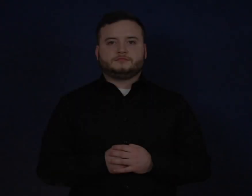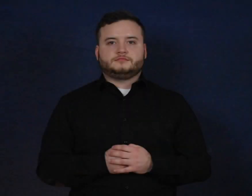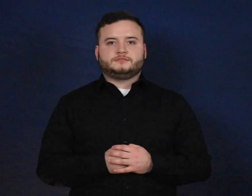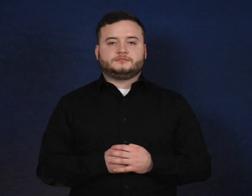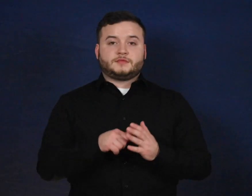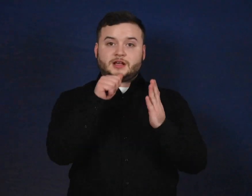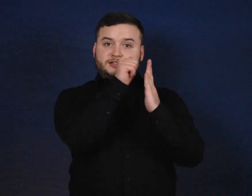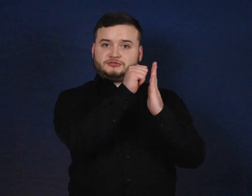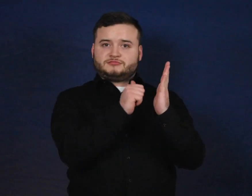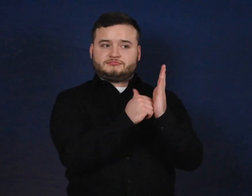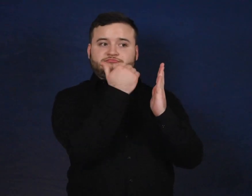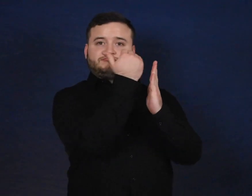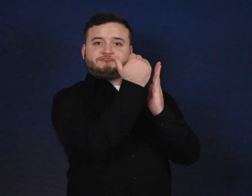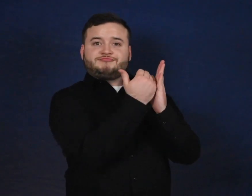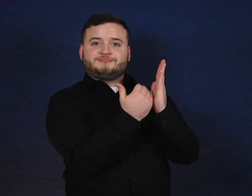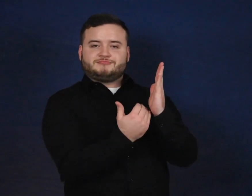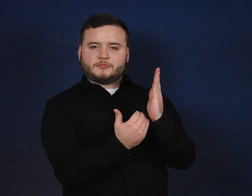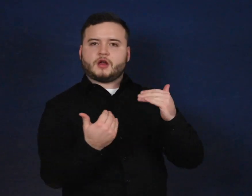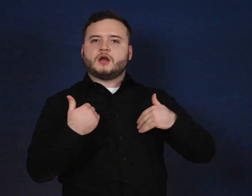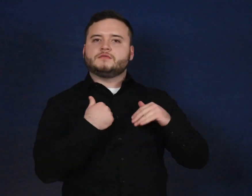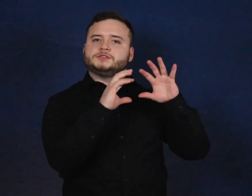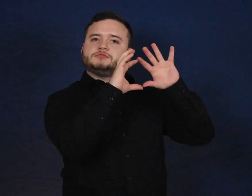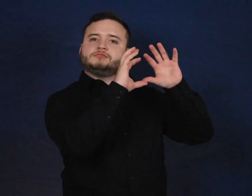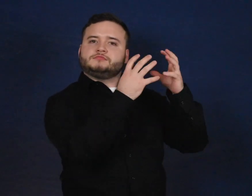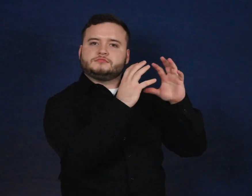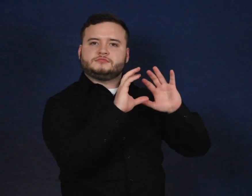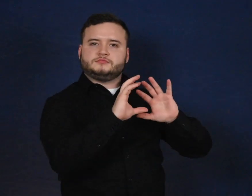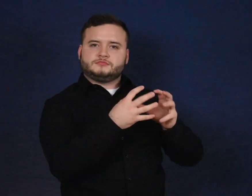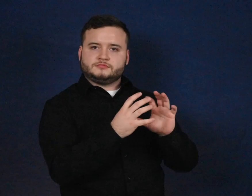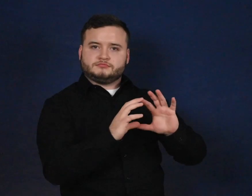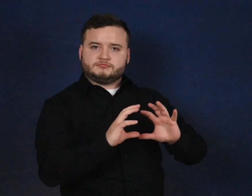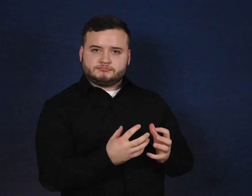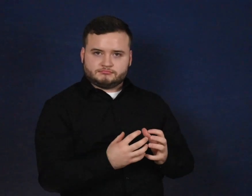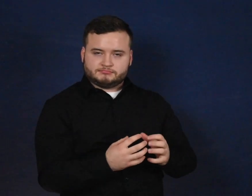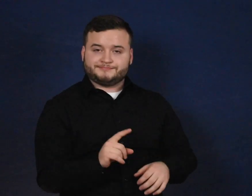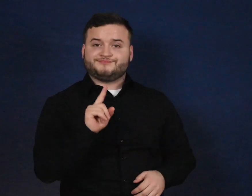The agenda is split into different categories.